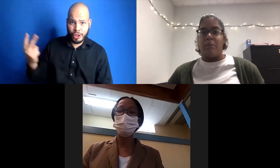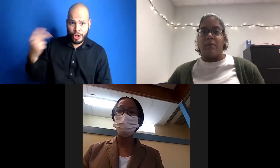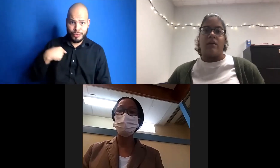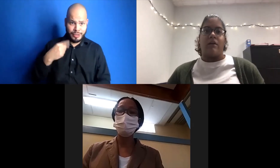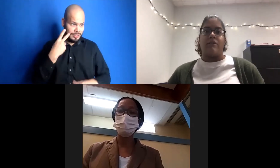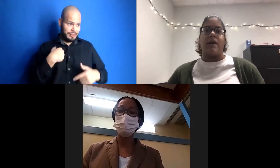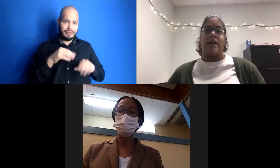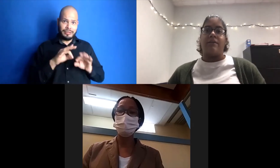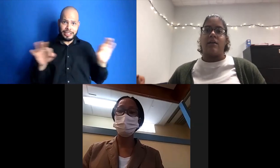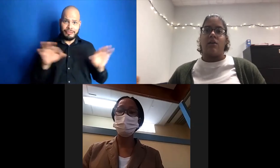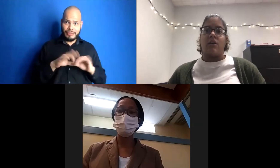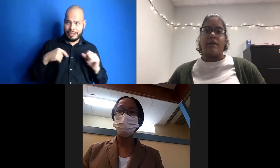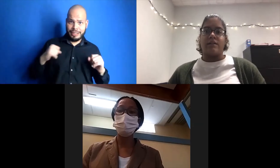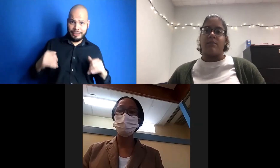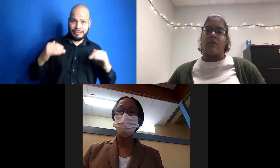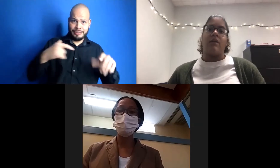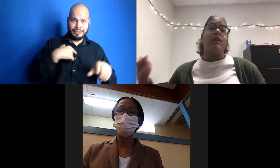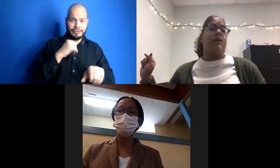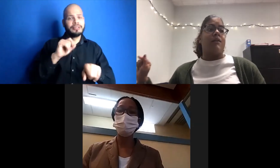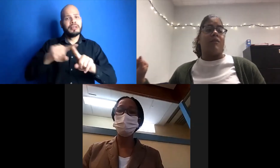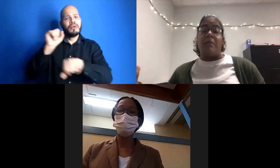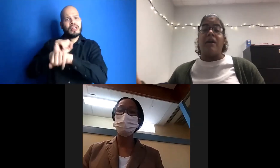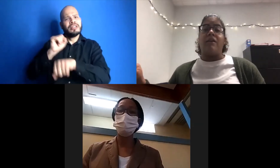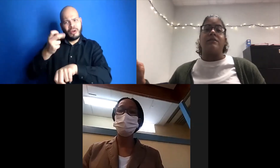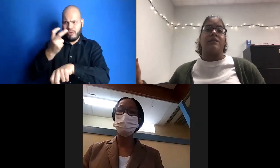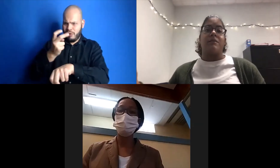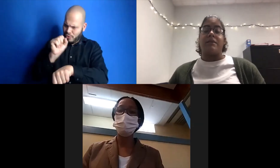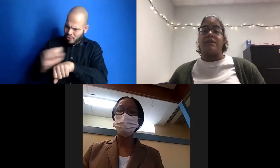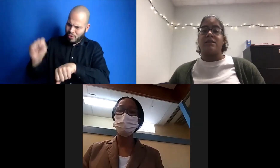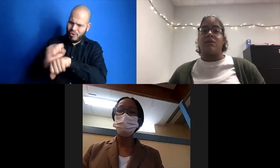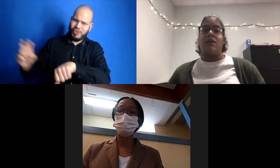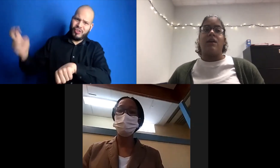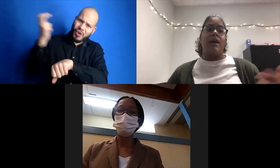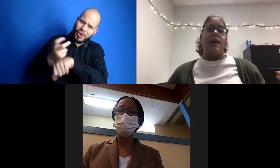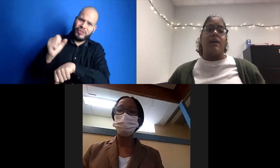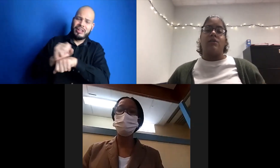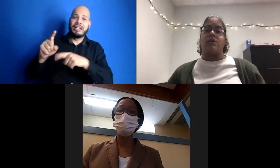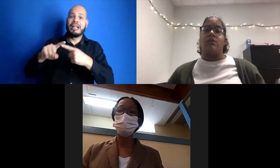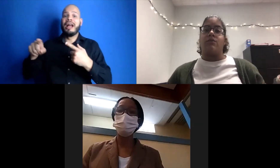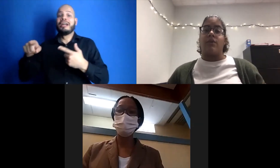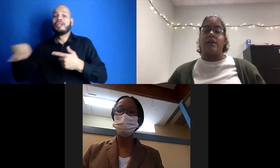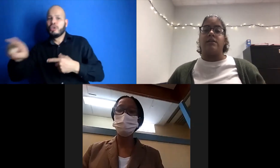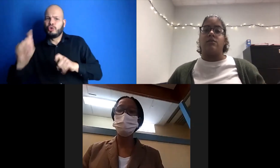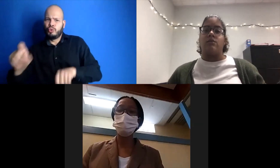butt off for that and I've had all that support from my parents my sister and also friends who I